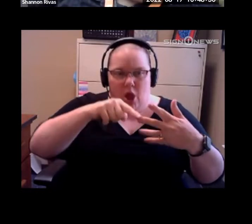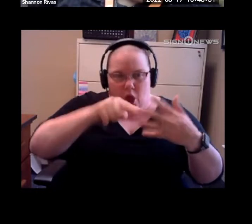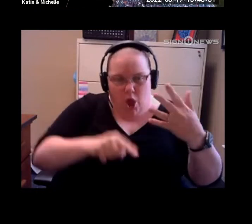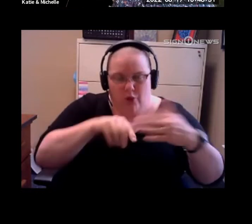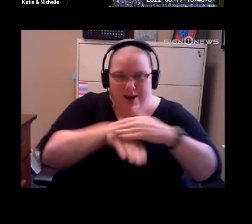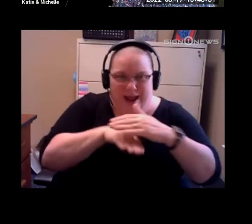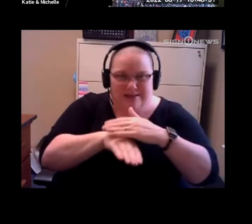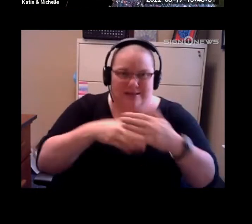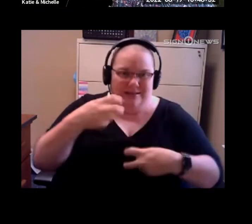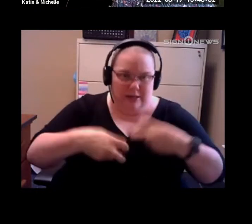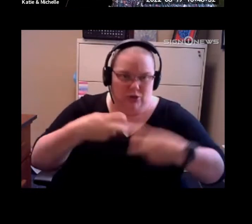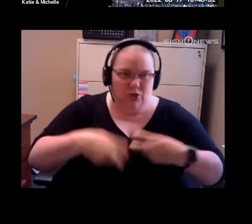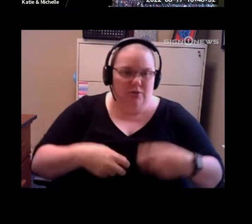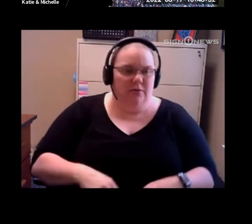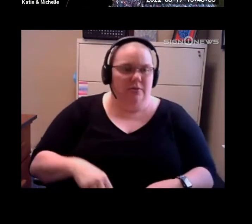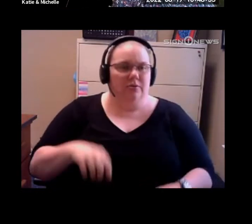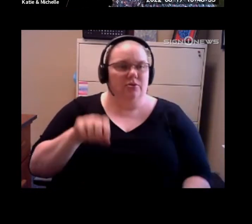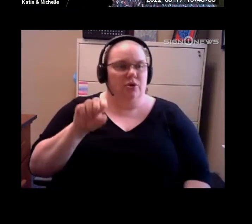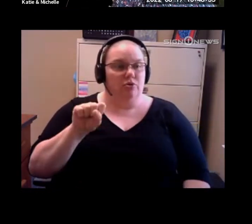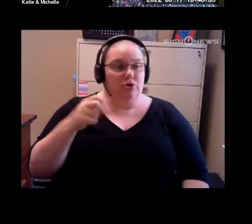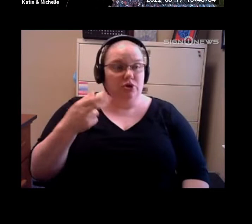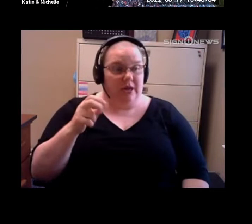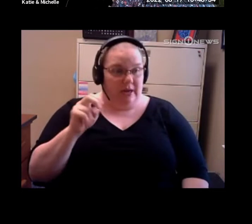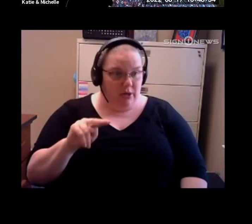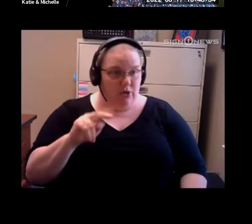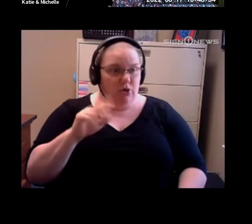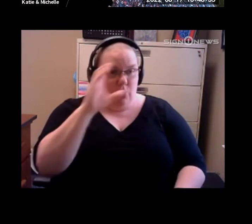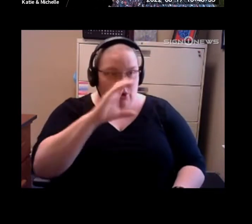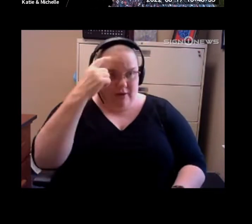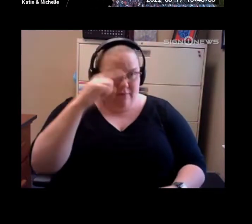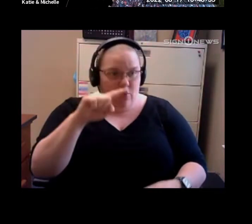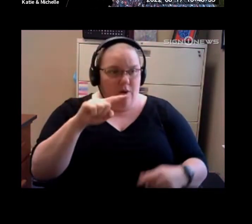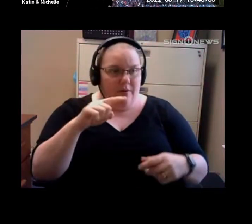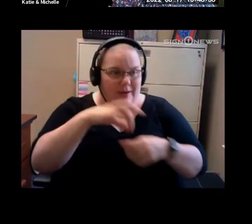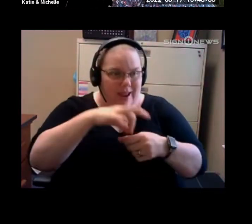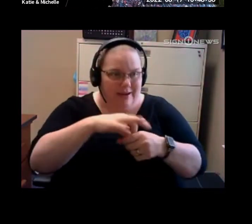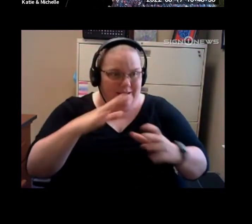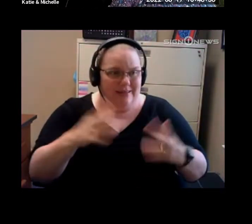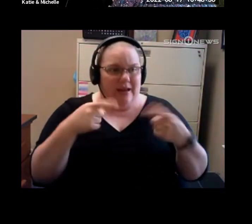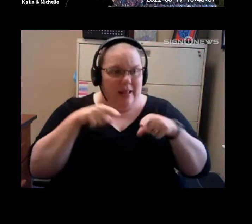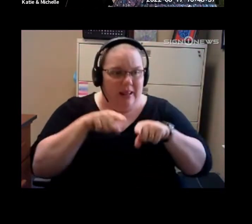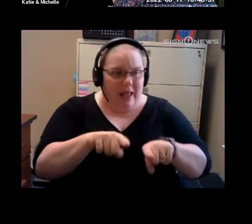that's great Shannon so you're looking for candidates that align with the specific issues that concern you